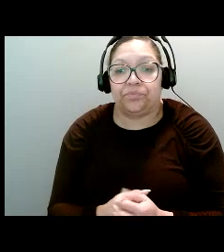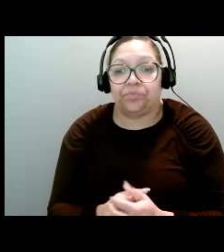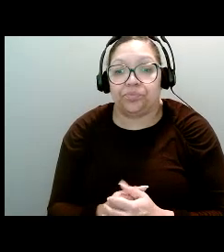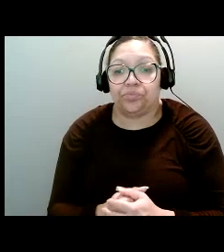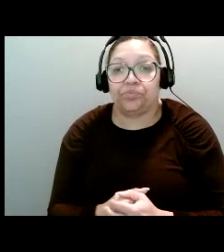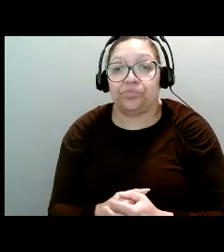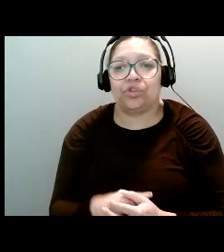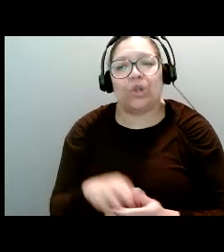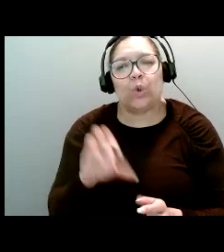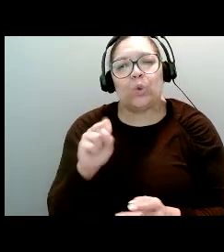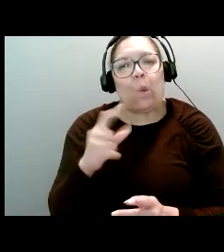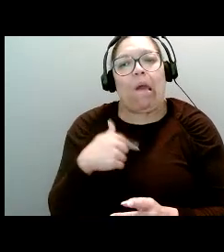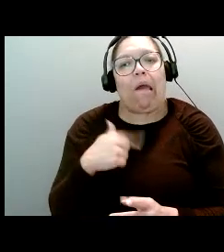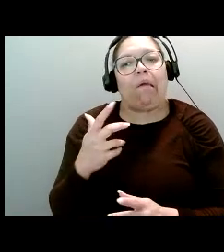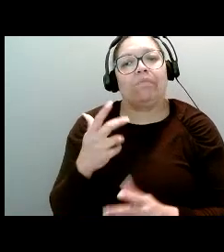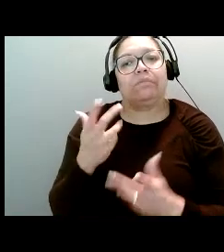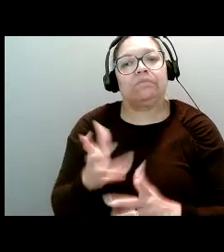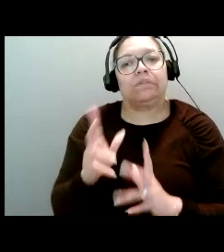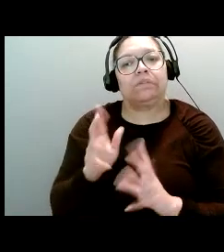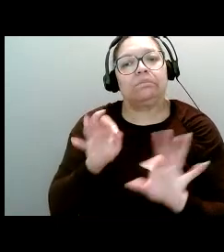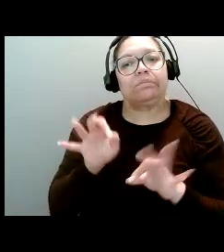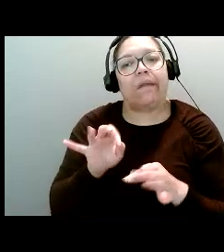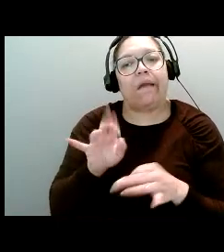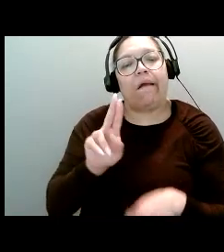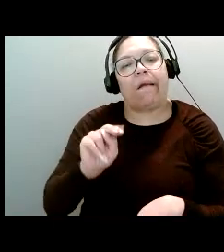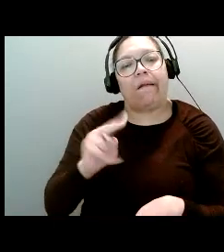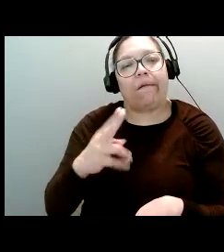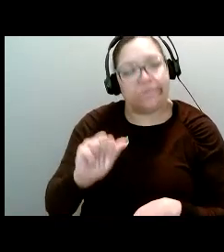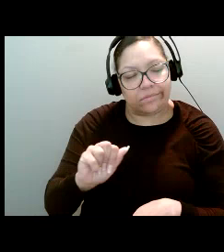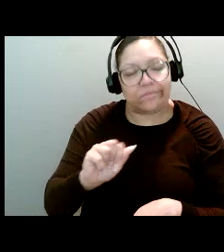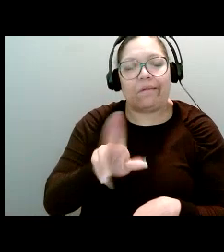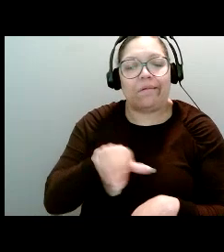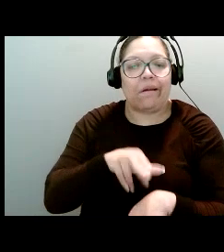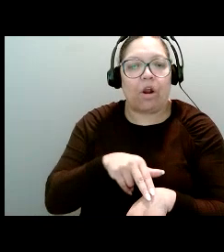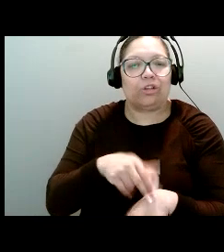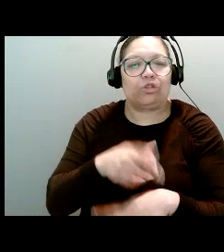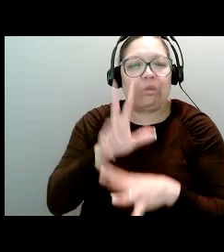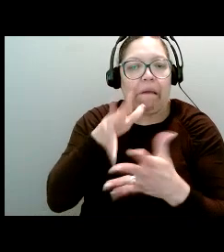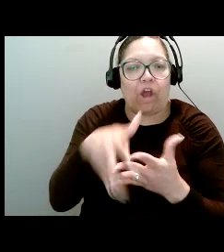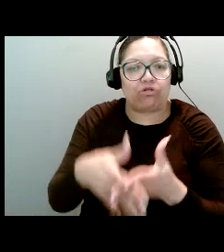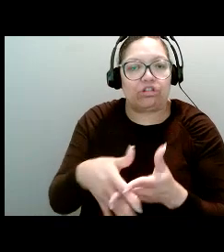So I kind of explained what a national heritage area is. Here's a few things a national heritage area is not.